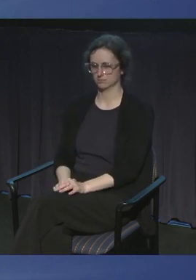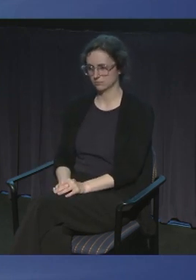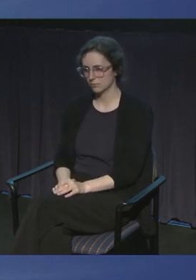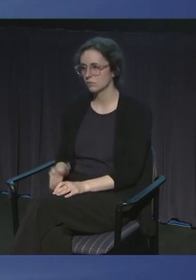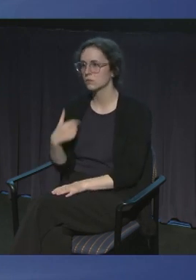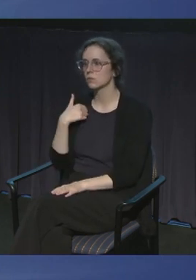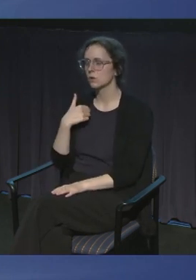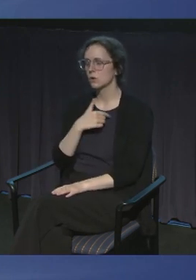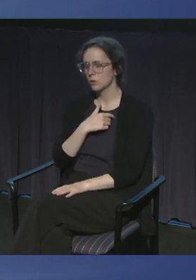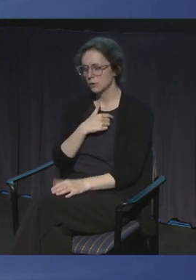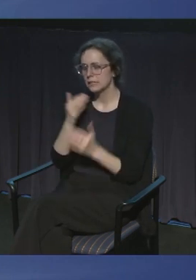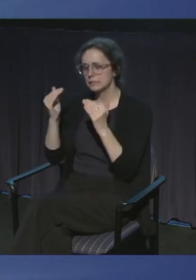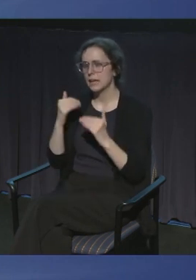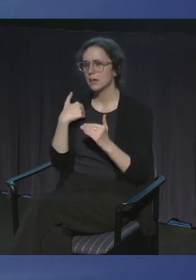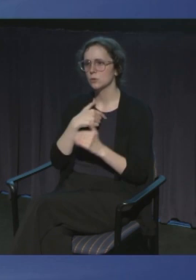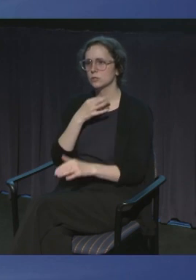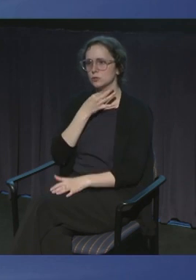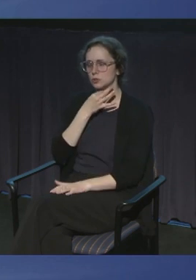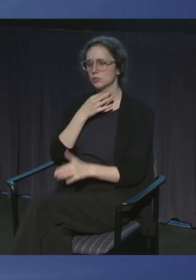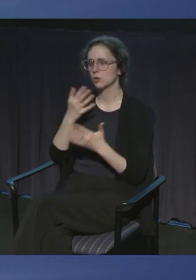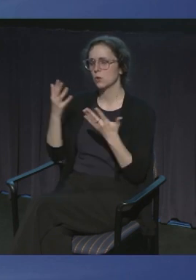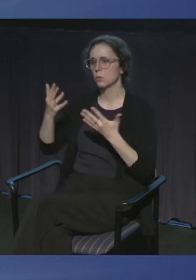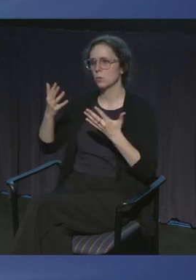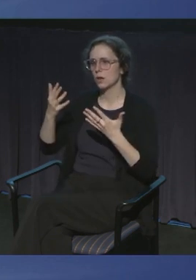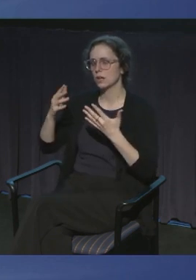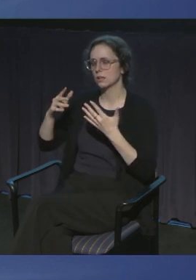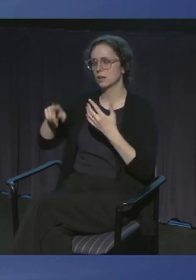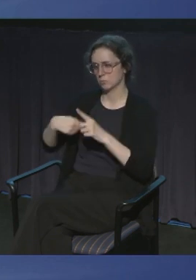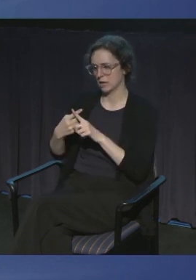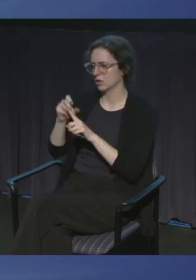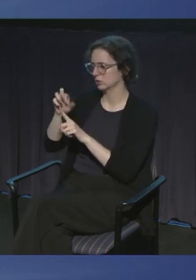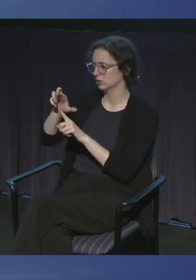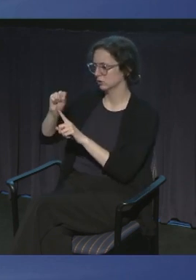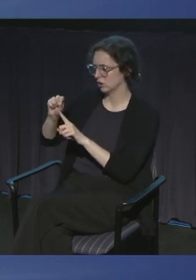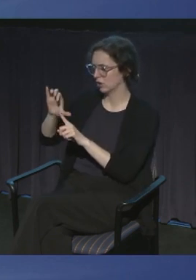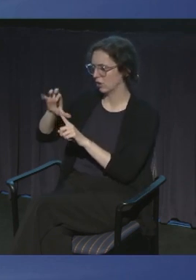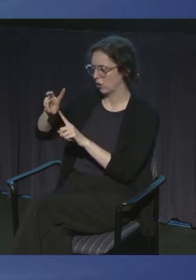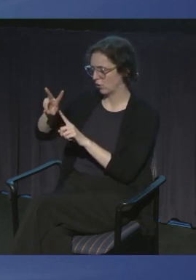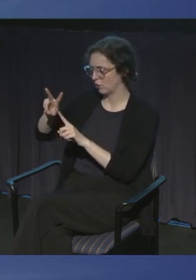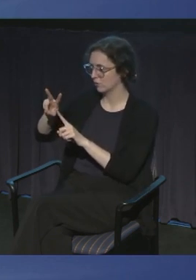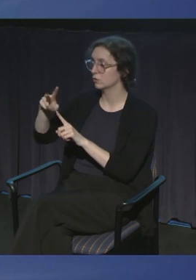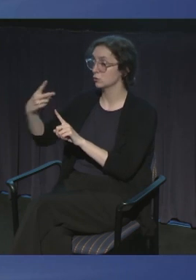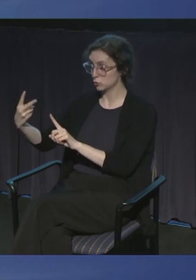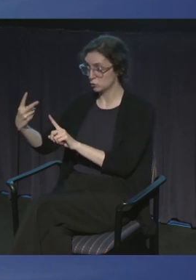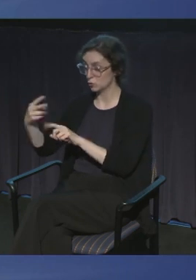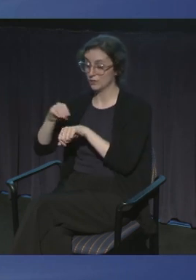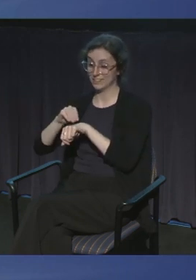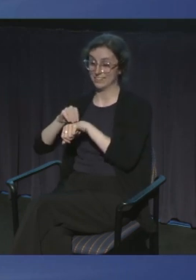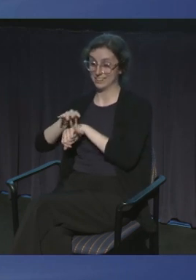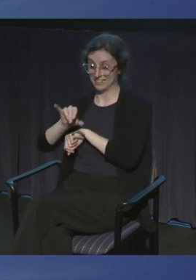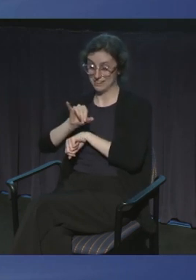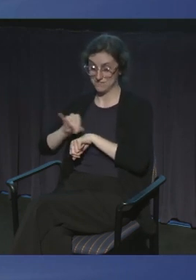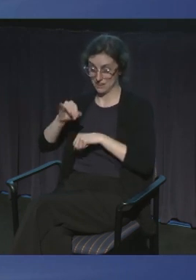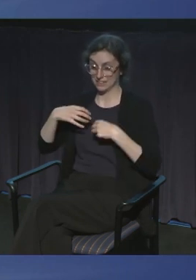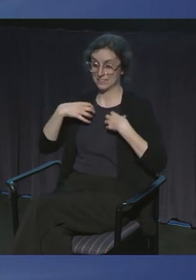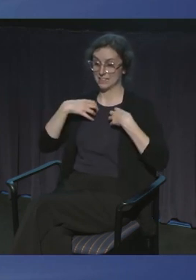IT IN SARS-COV2-INFECTED AIRWAY